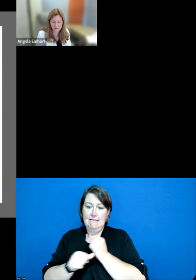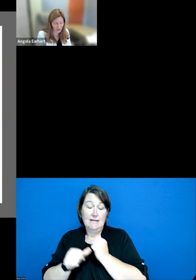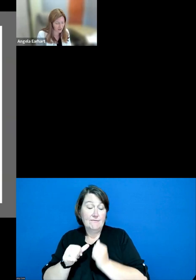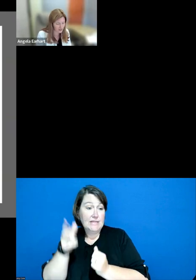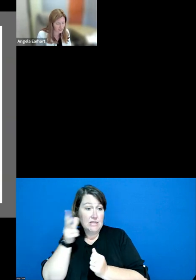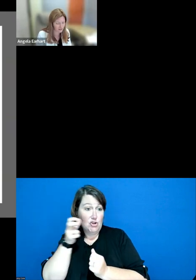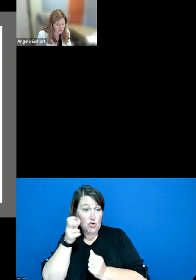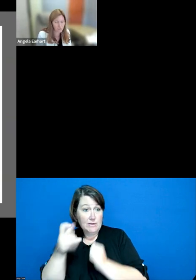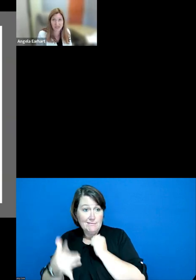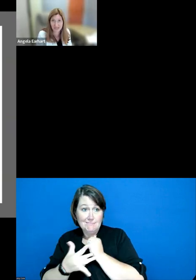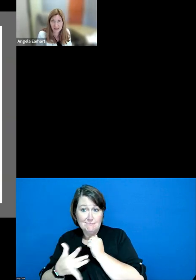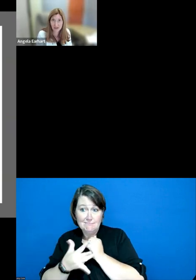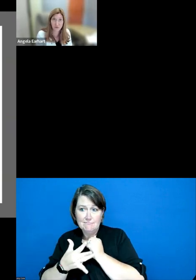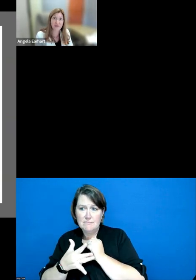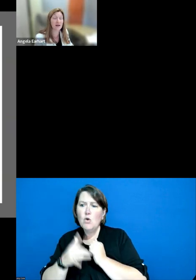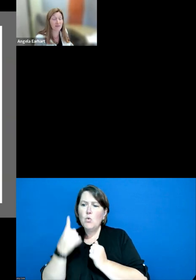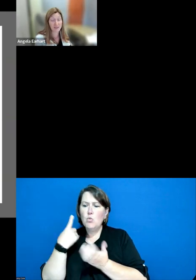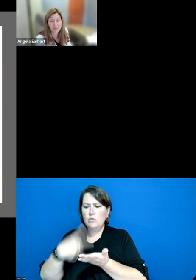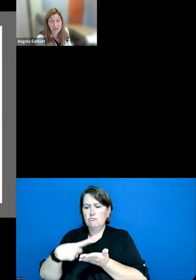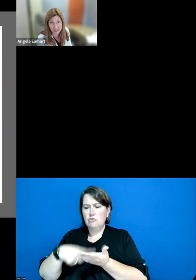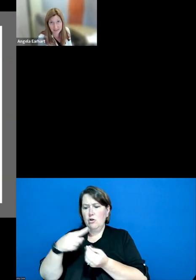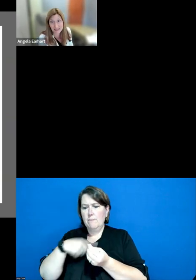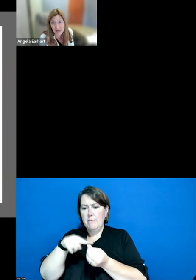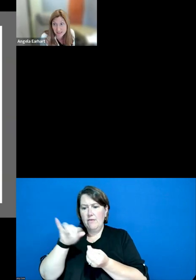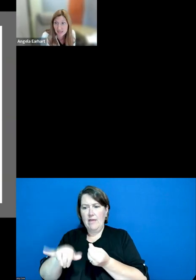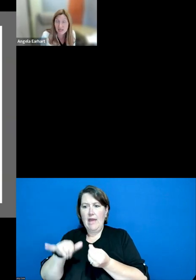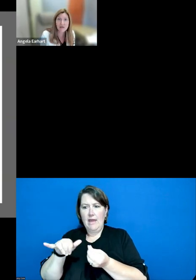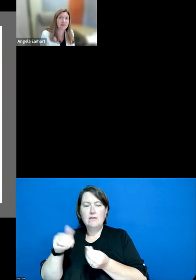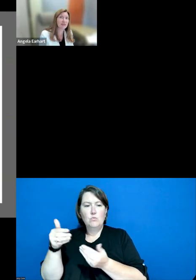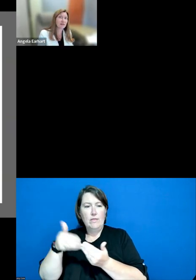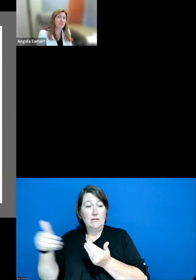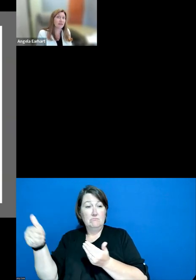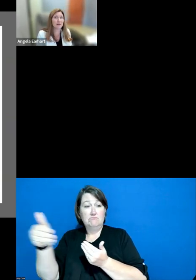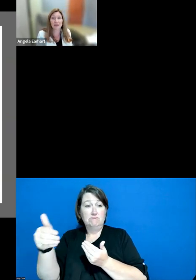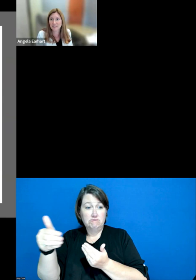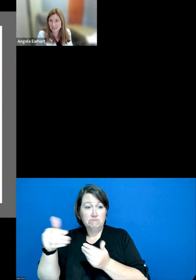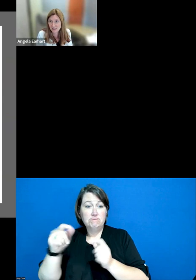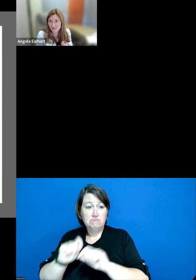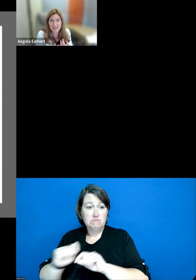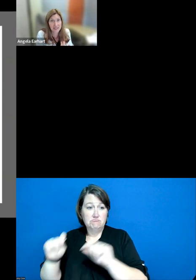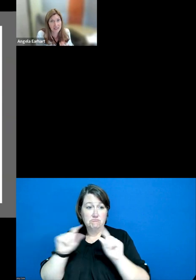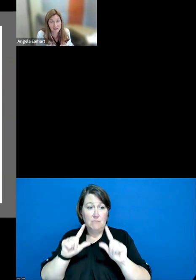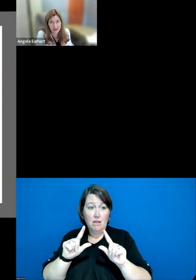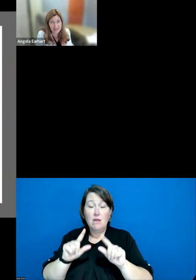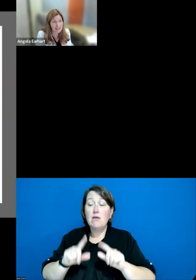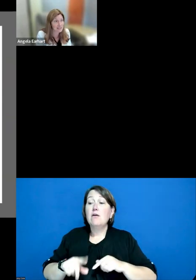more detail with the upcoming slides. But this can be assistive listening devices,